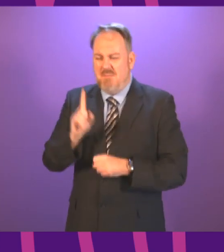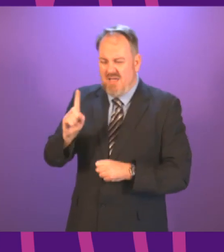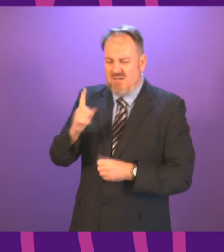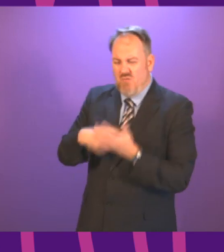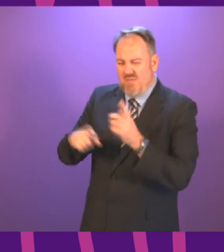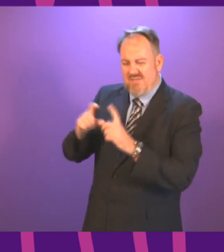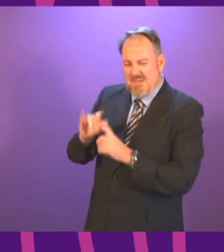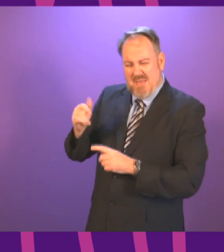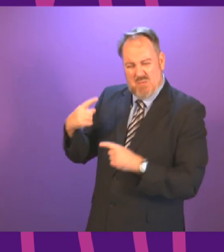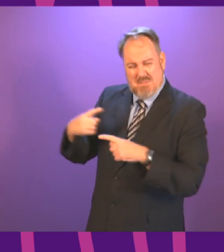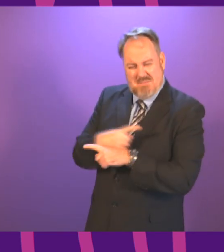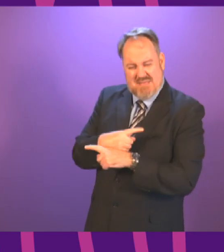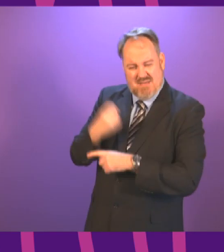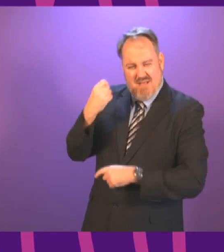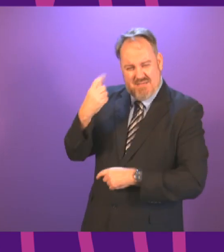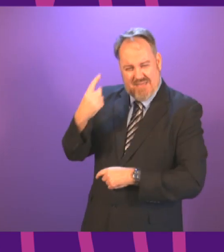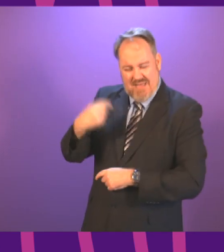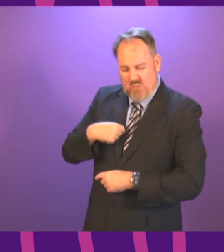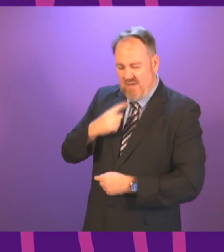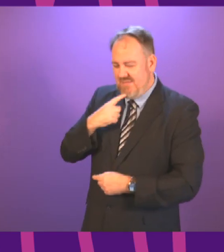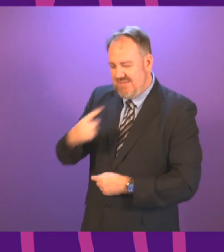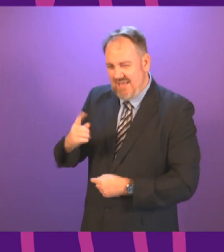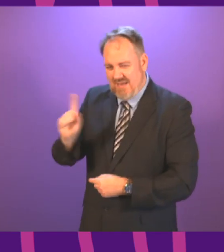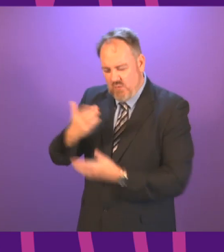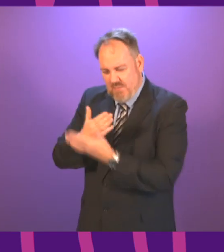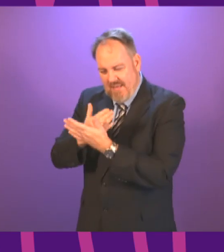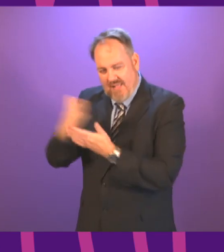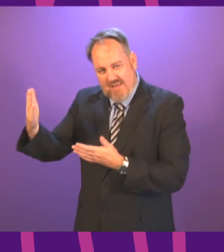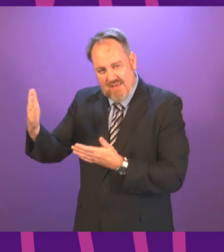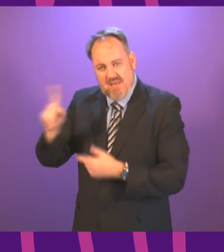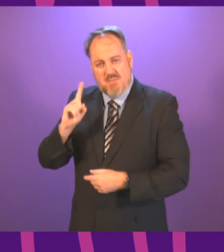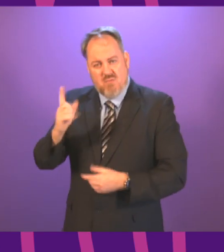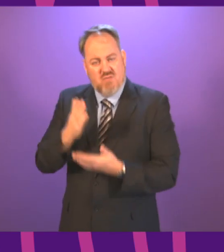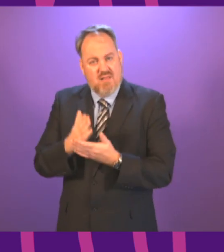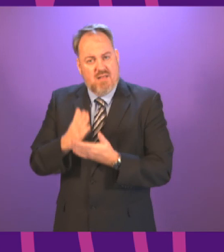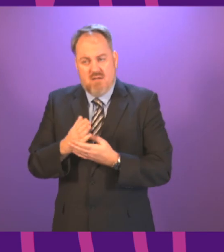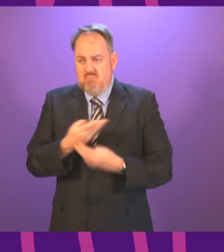I am not sure whether Ruth Davidson is misunderstanding me. Apart from people who work in our health